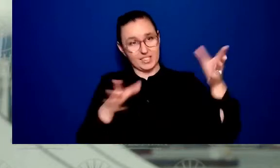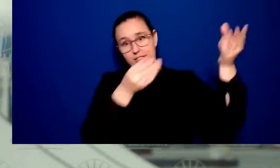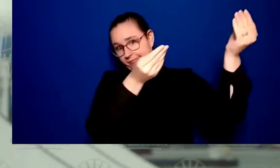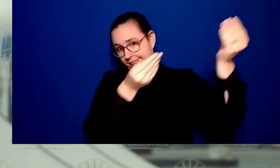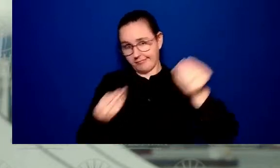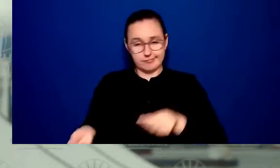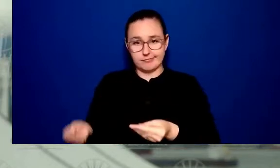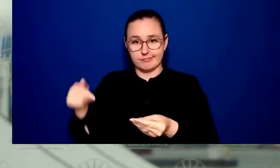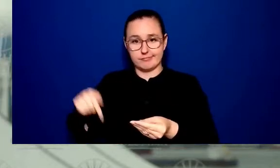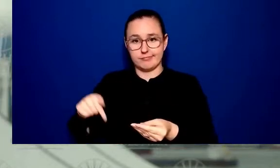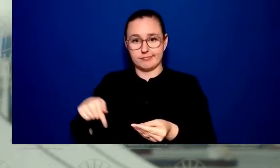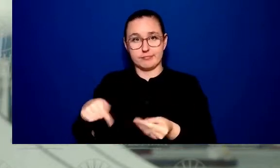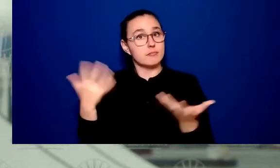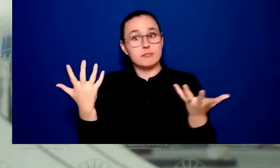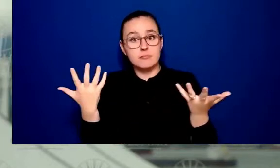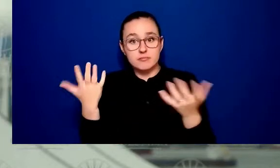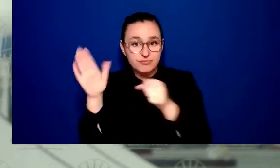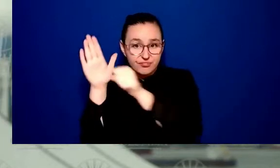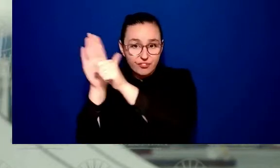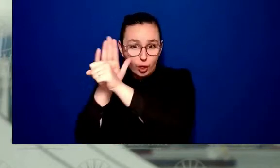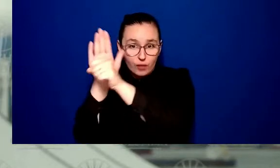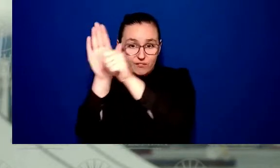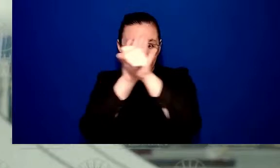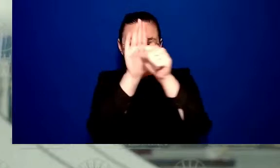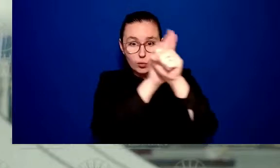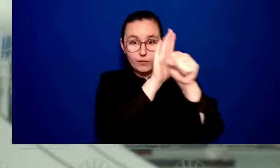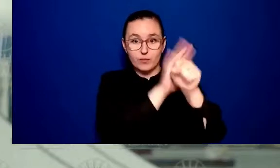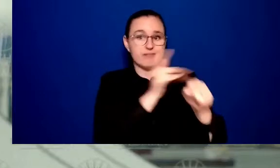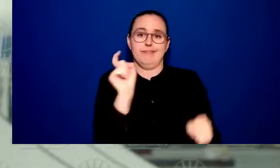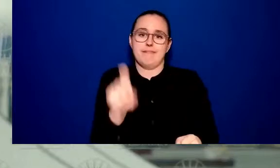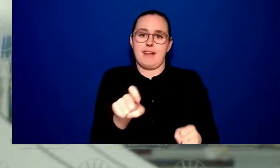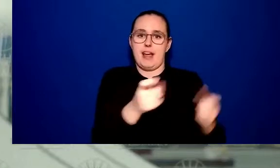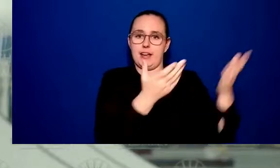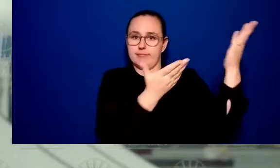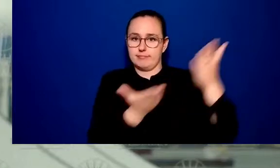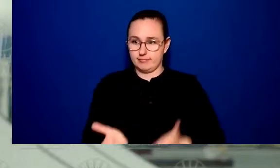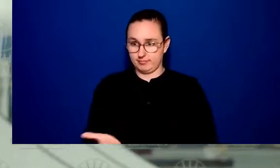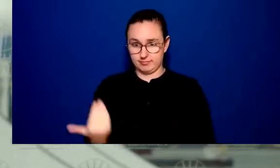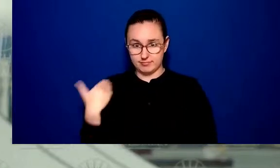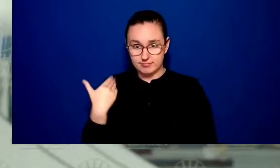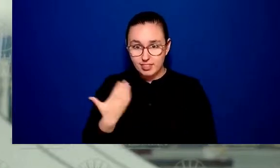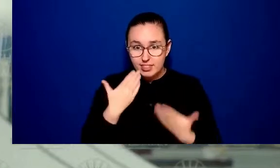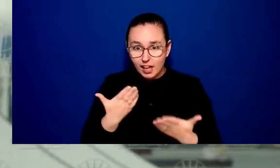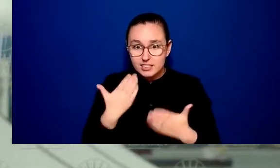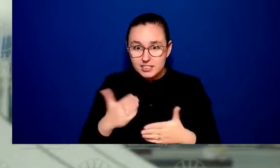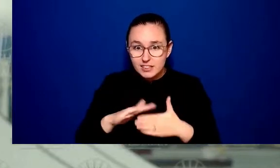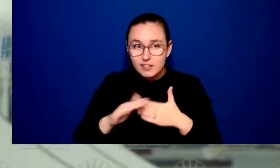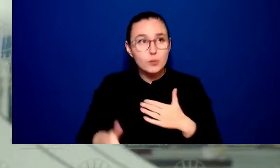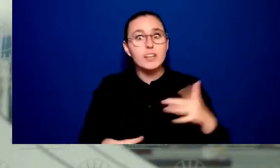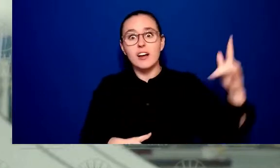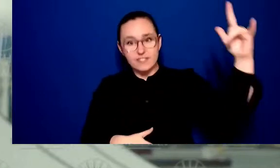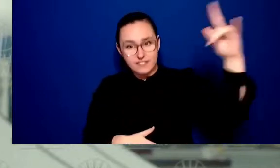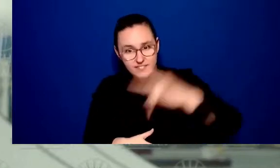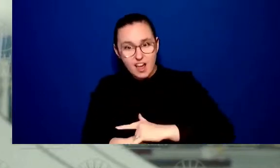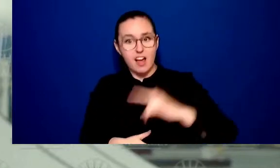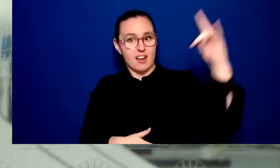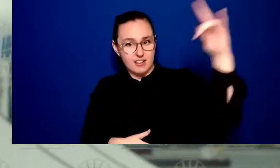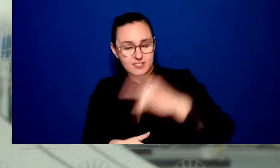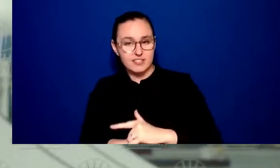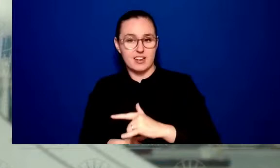Over the weekend over this Thanksgiving weekend. 14 patients flown from communities